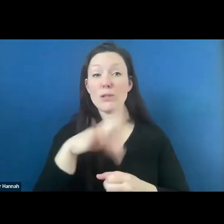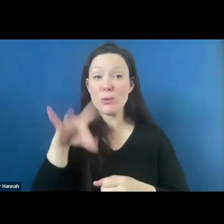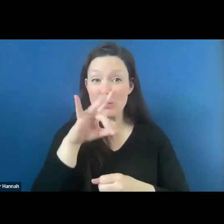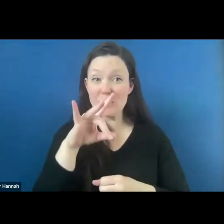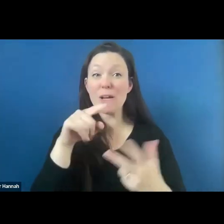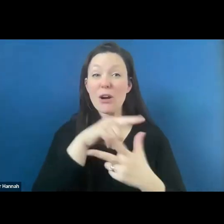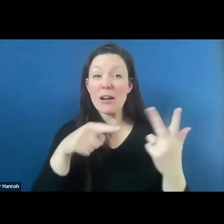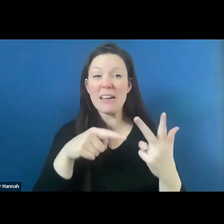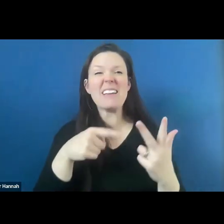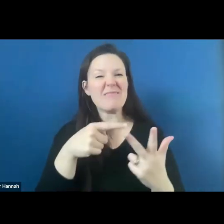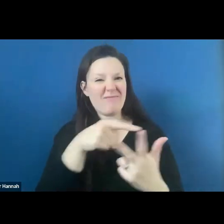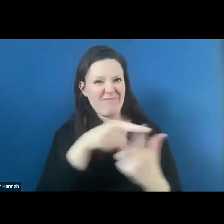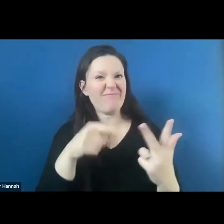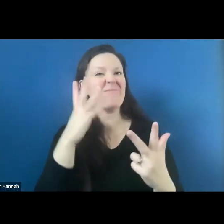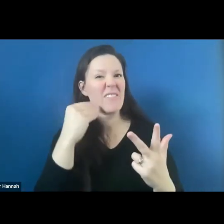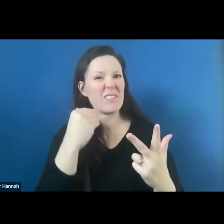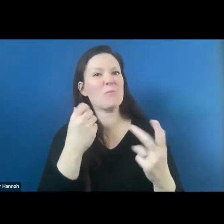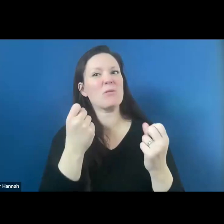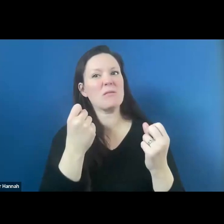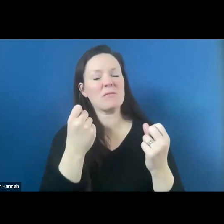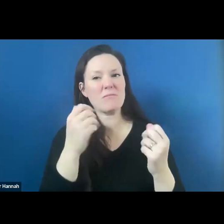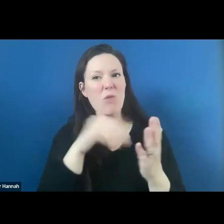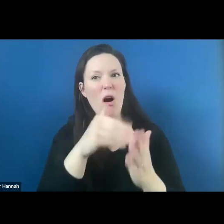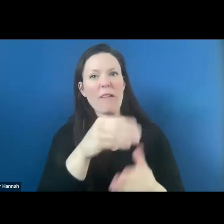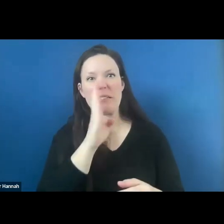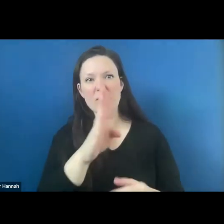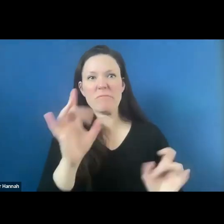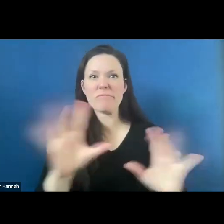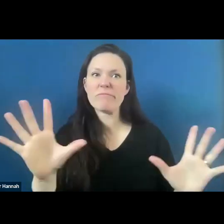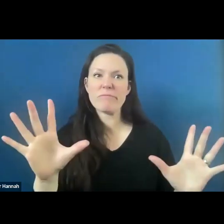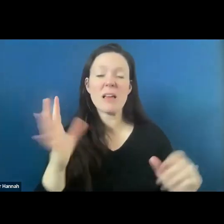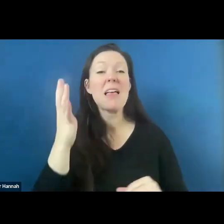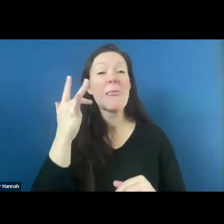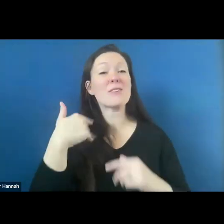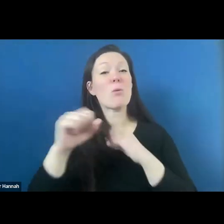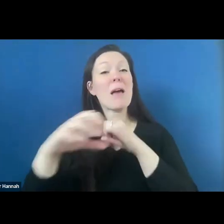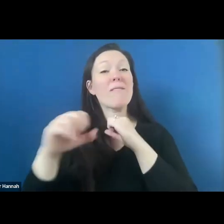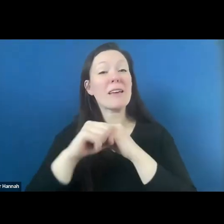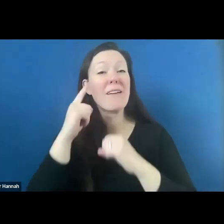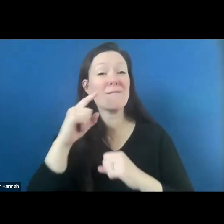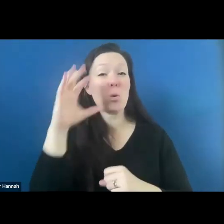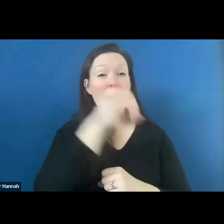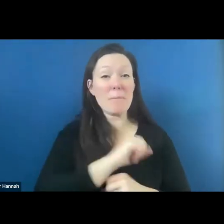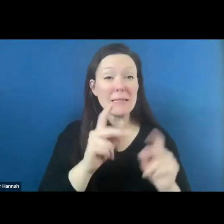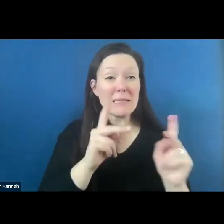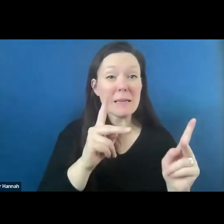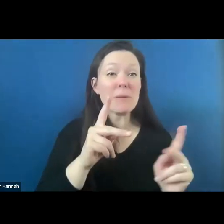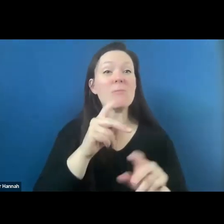And that's why we have a national campaign for missing and murdered indigenous women and people. And this is what happened to Berta.